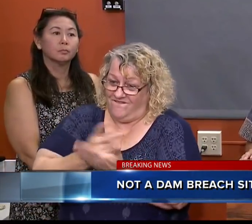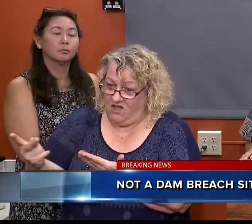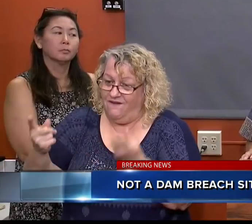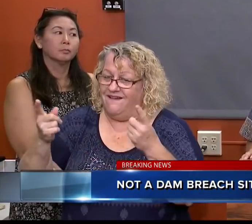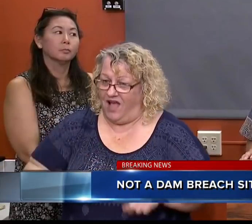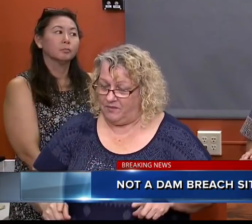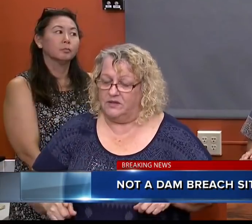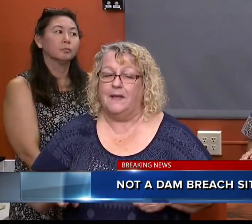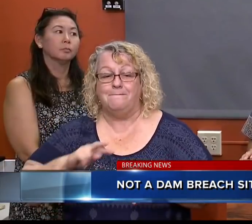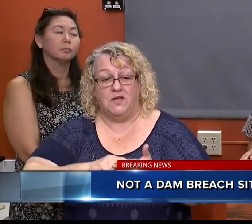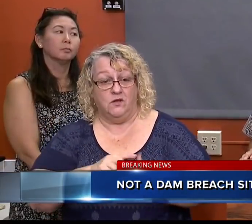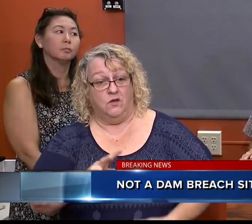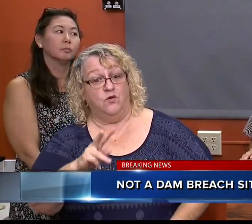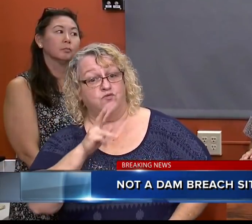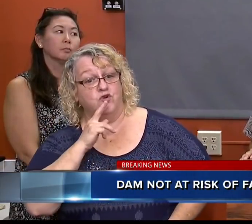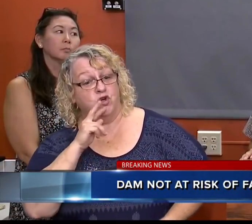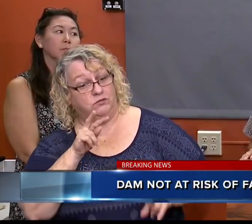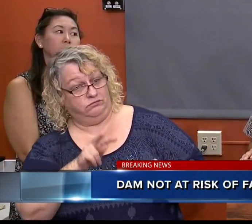THE EVACUATION BEFORE THE FAILURE OCCURS.